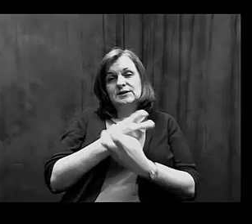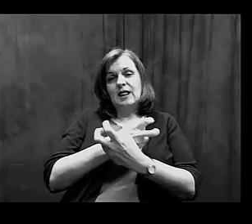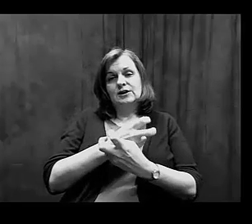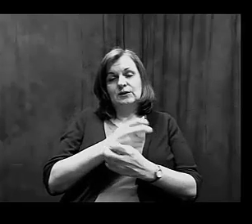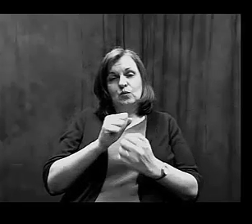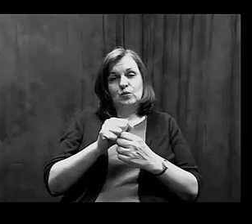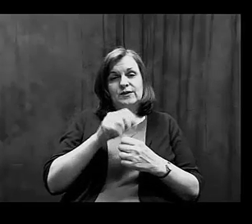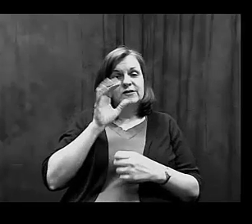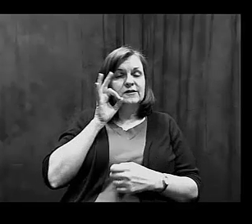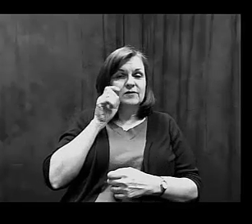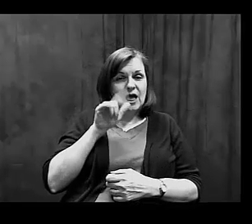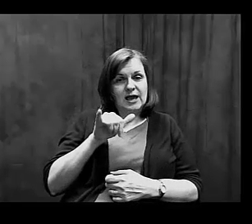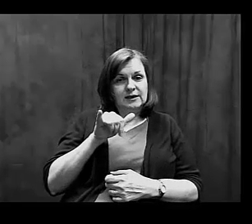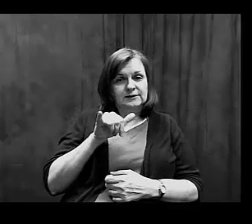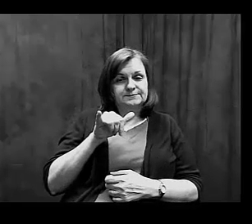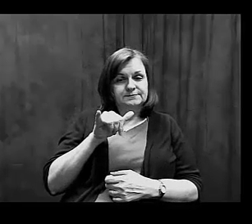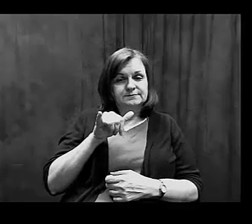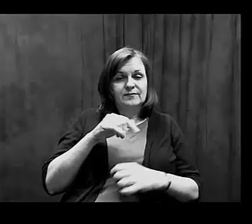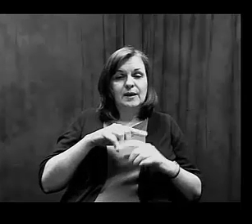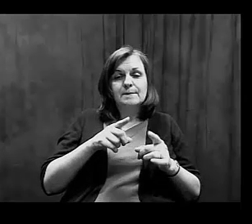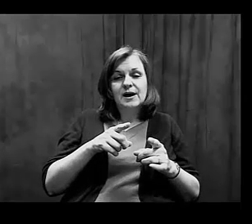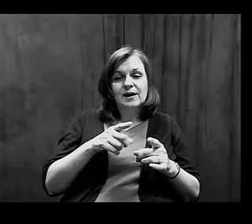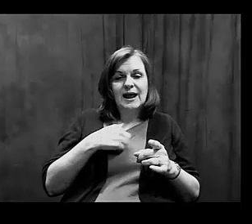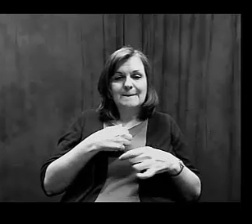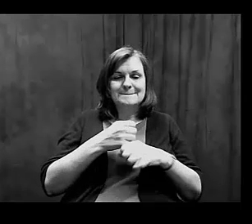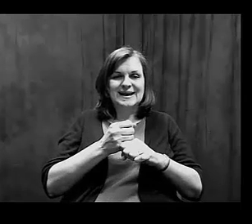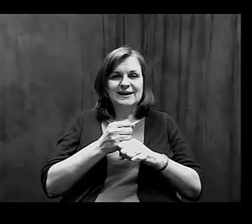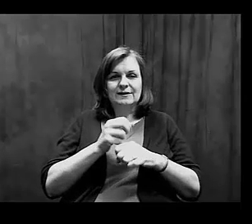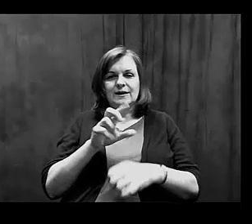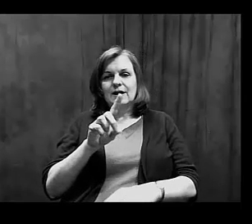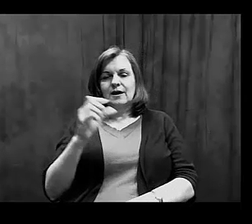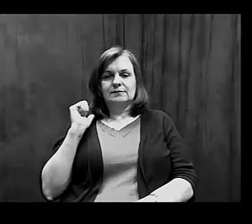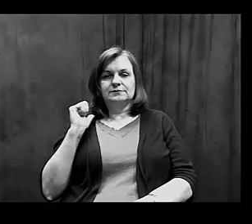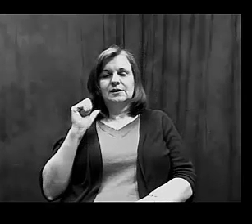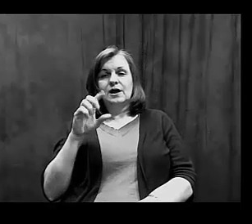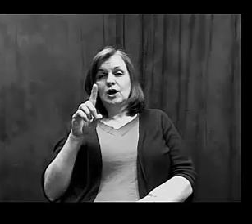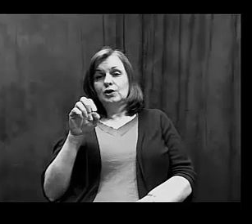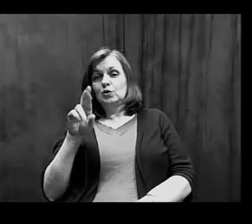I made a dorsal side ventral